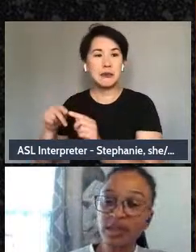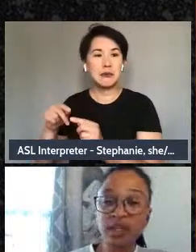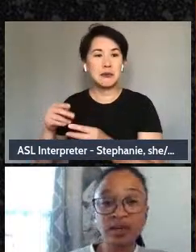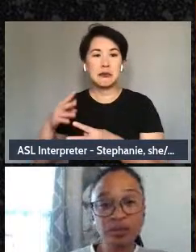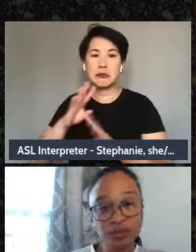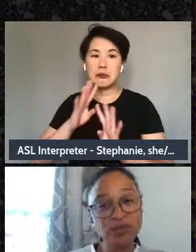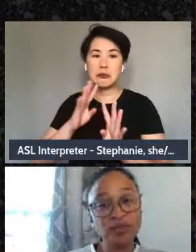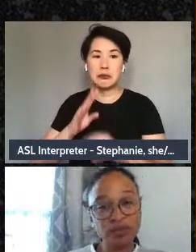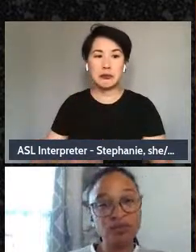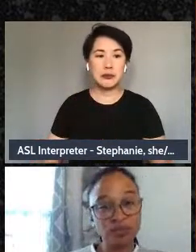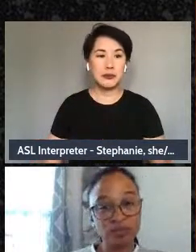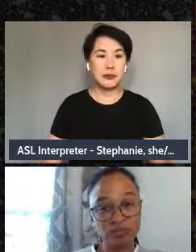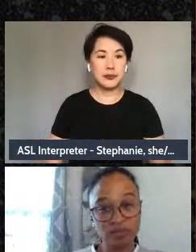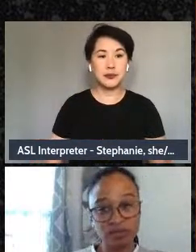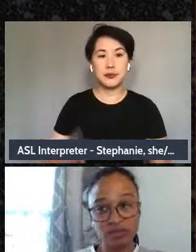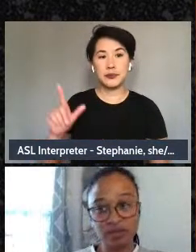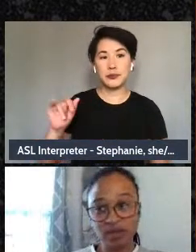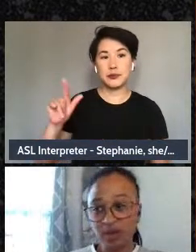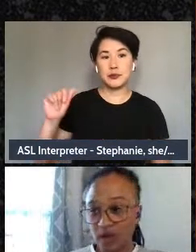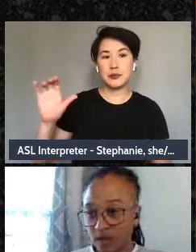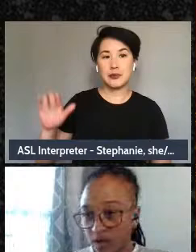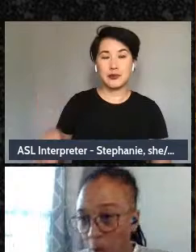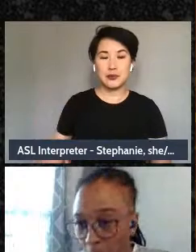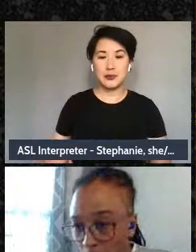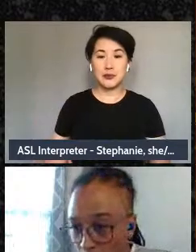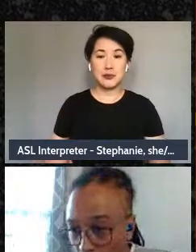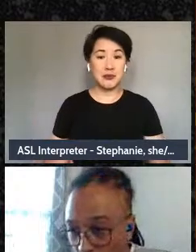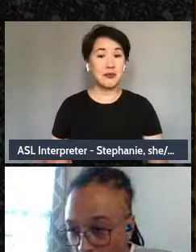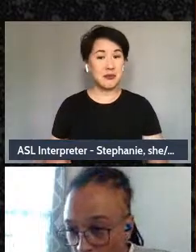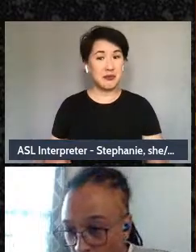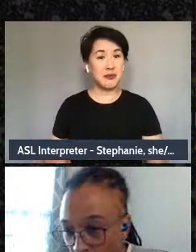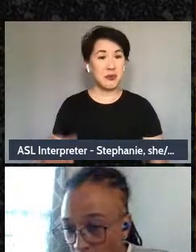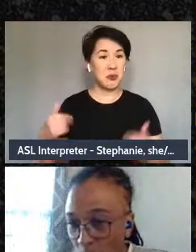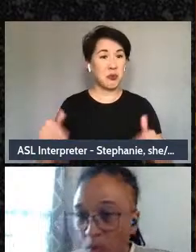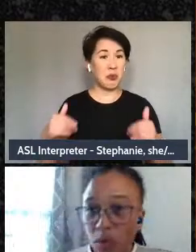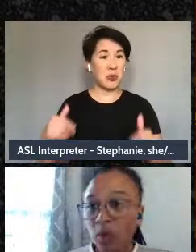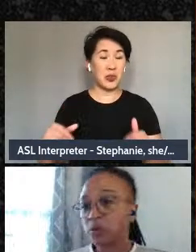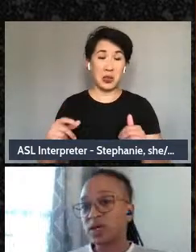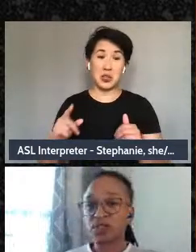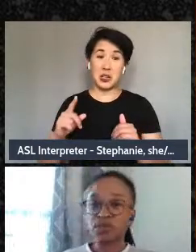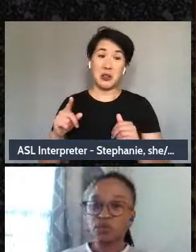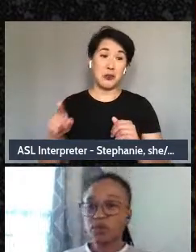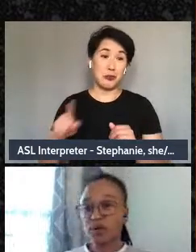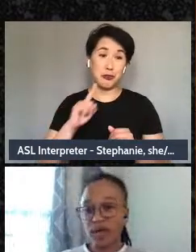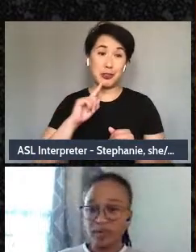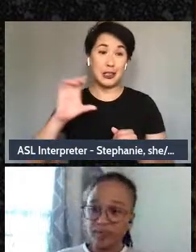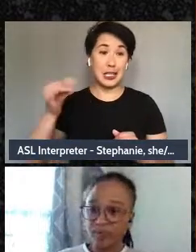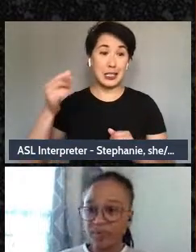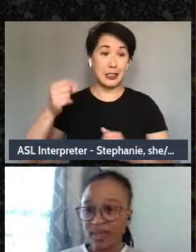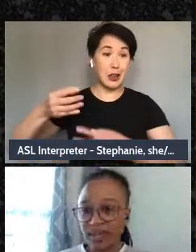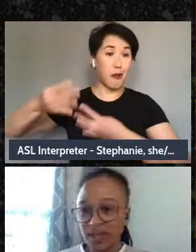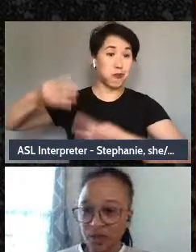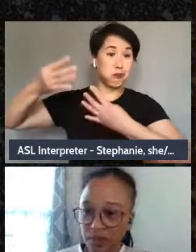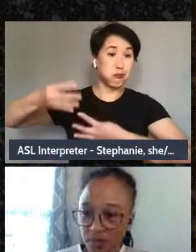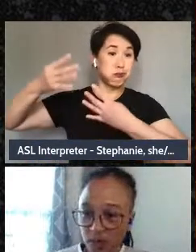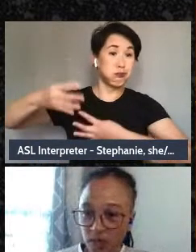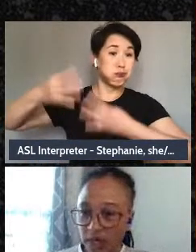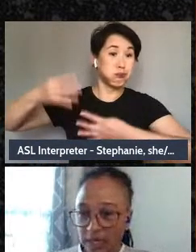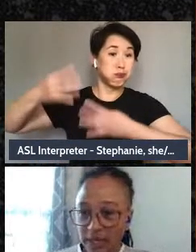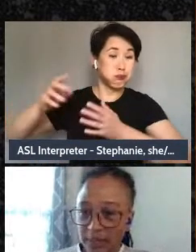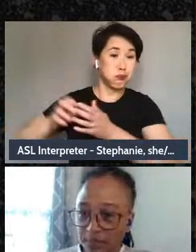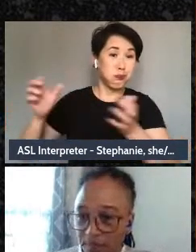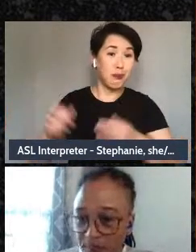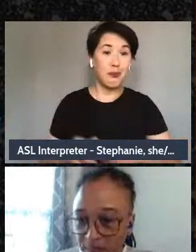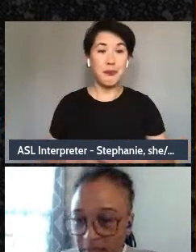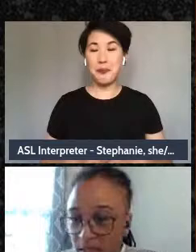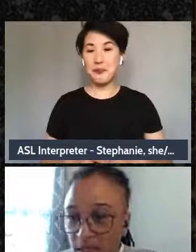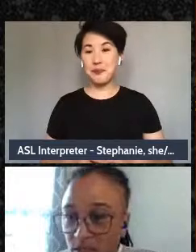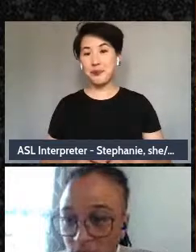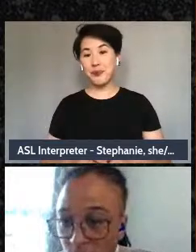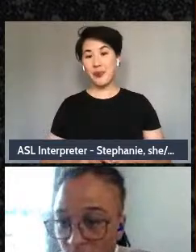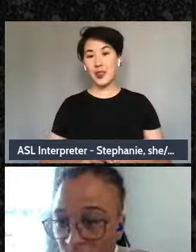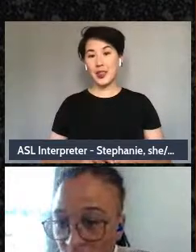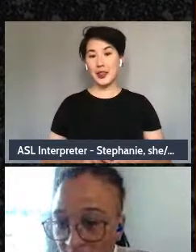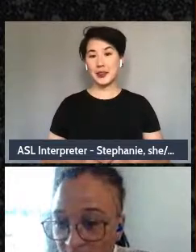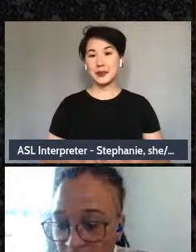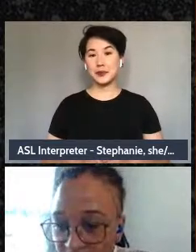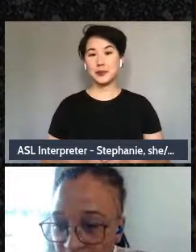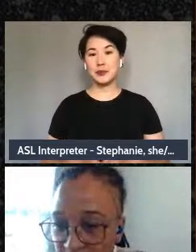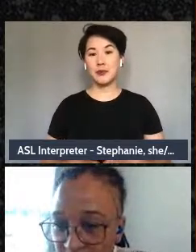lightly in the comments it seems people have been chatting it up. Oh, okay here we go. So I'm seeing